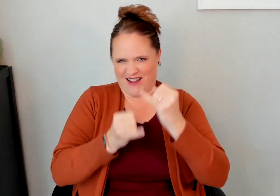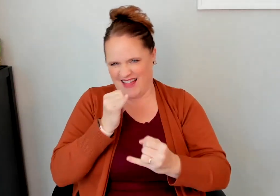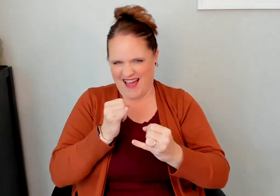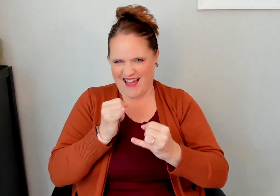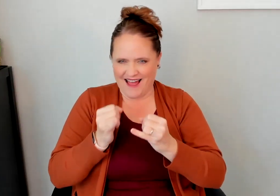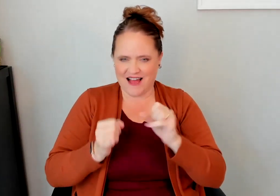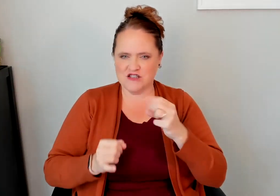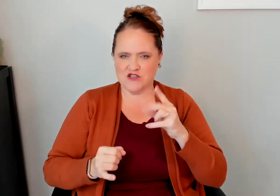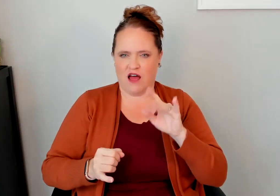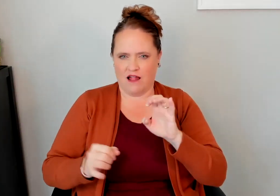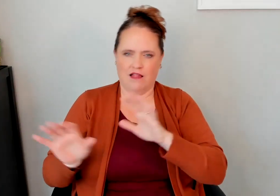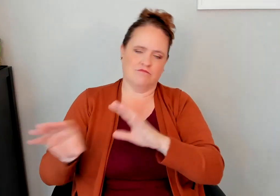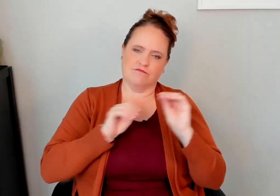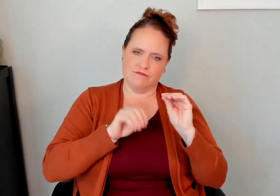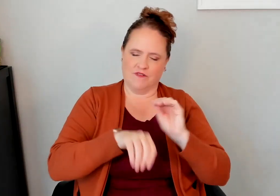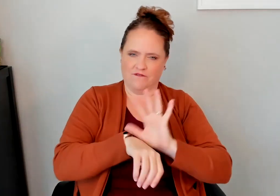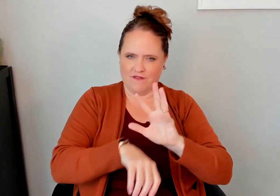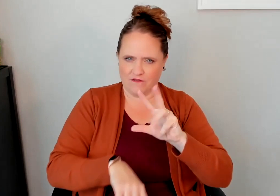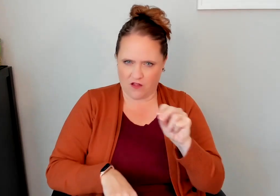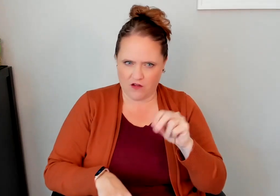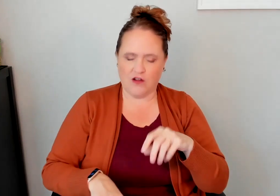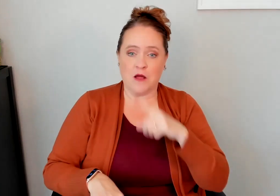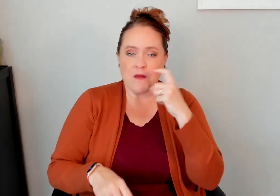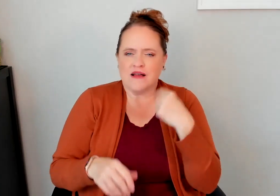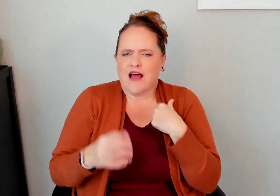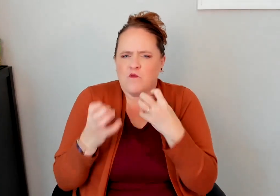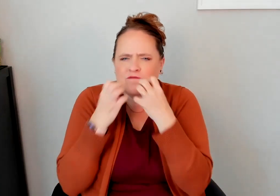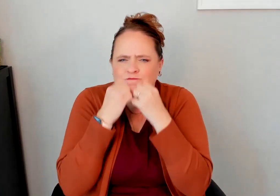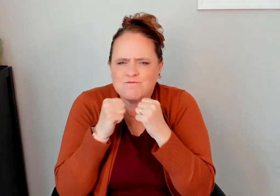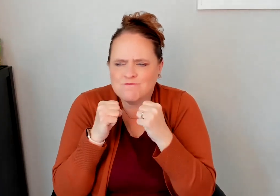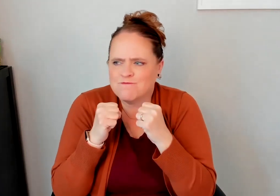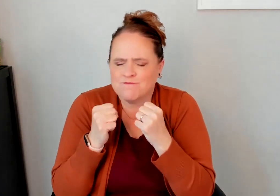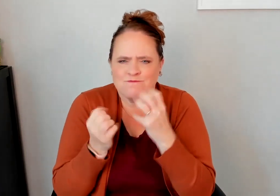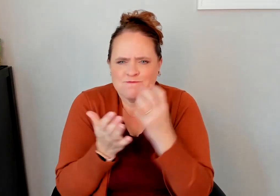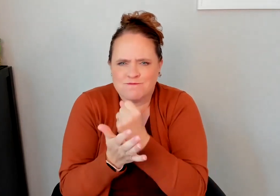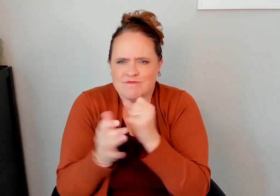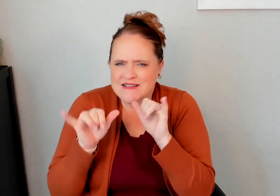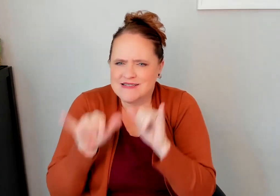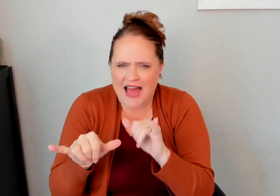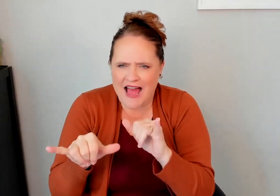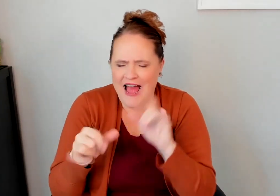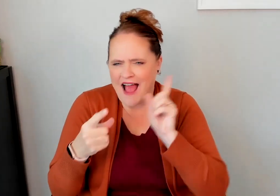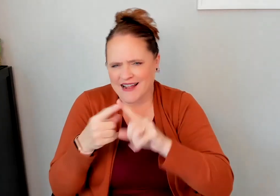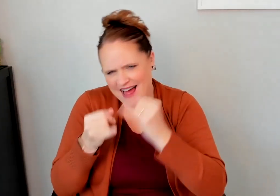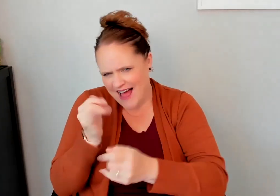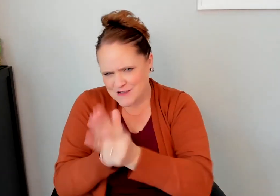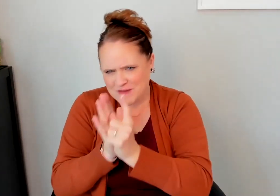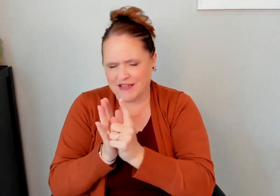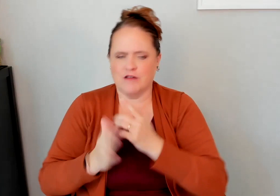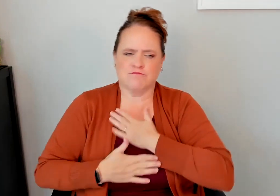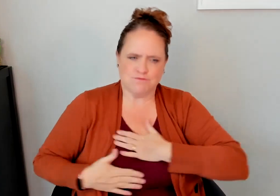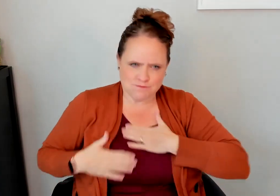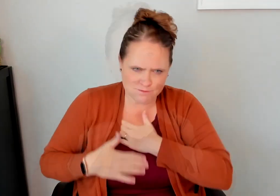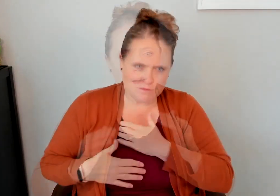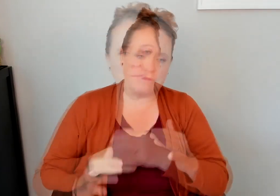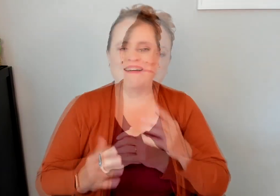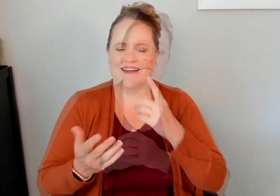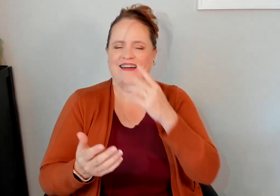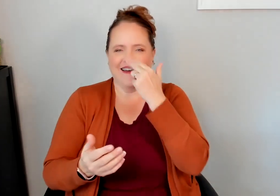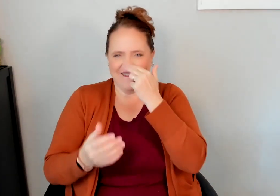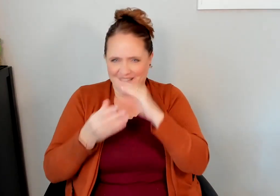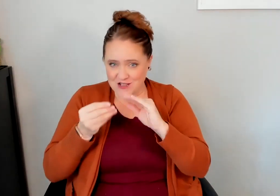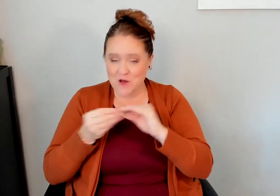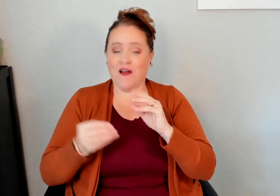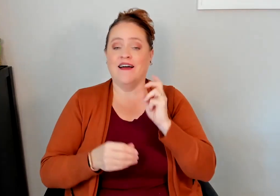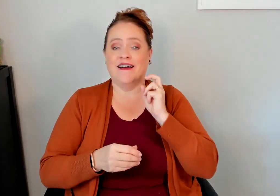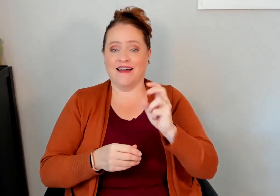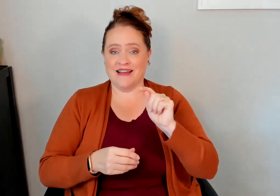was at 5:30 um because i wanted to spend every single minute i could at maya chan a funny story